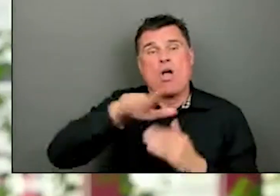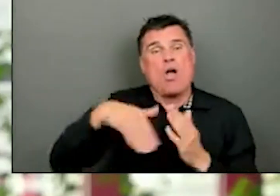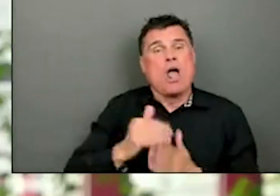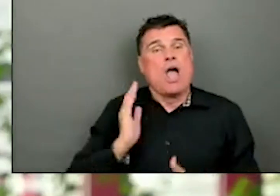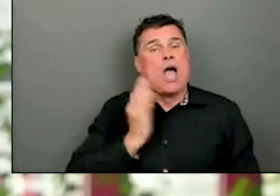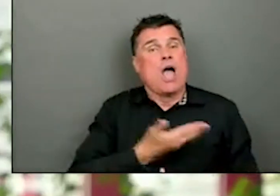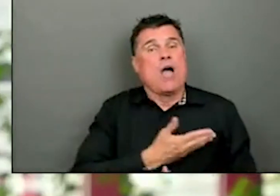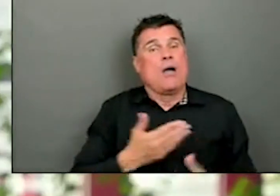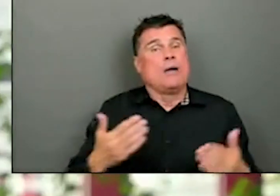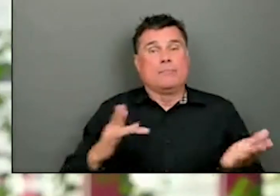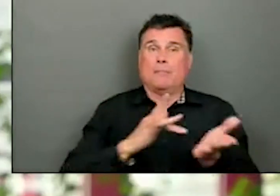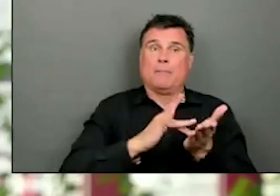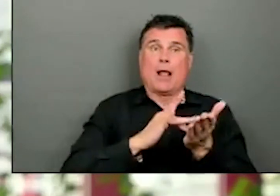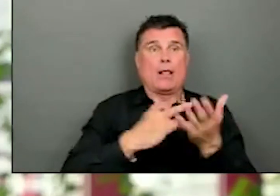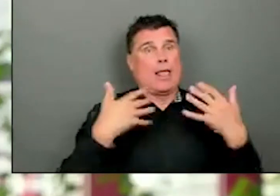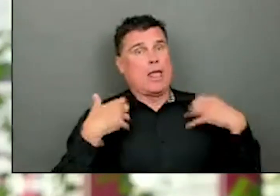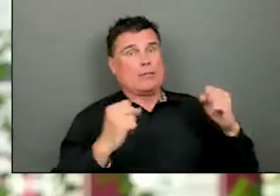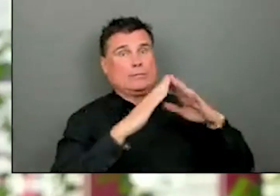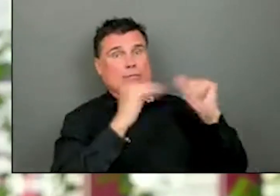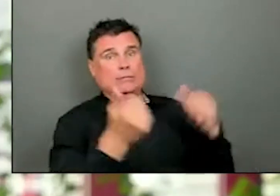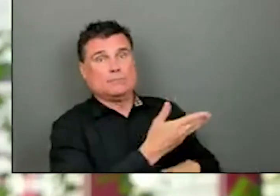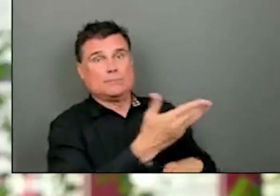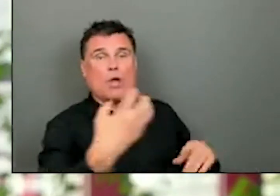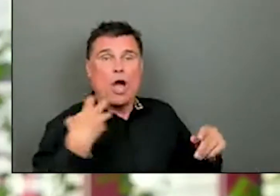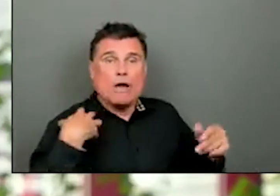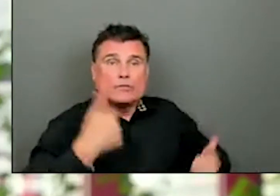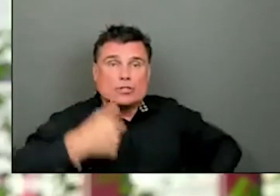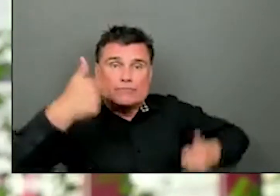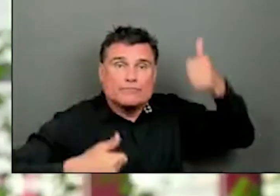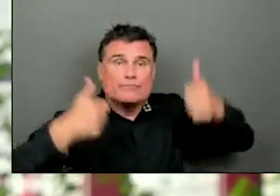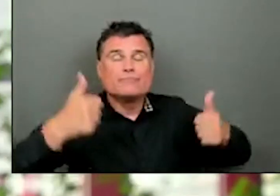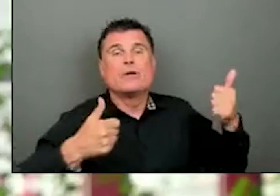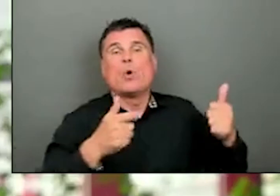and our public health nurses and our contact racers have been doing from the very beginning